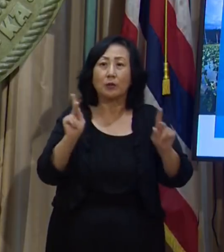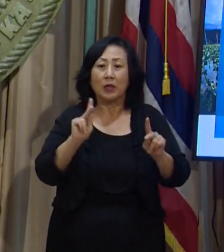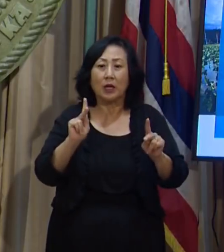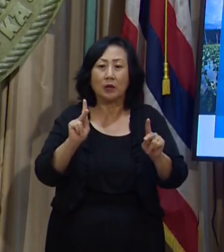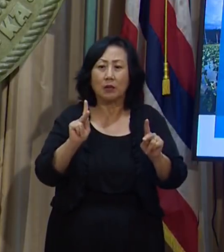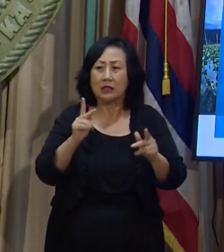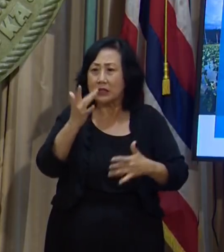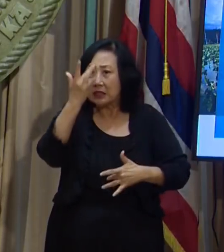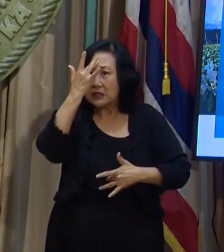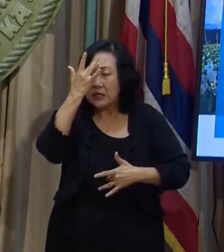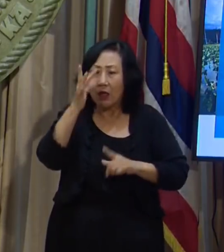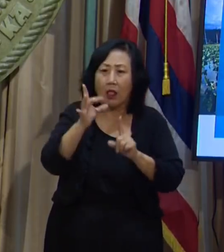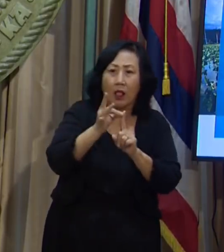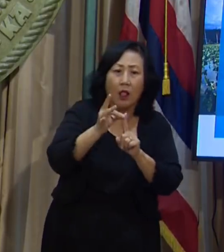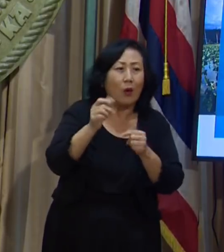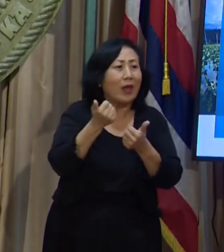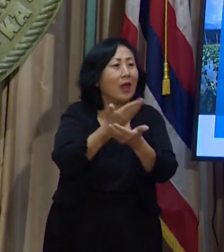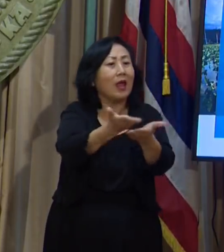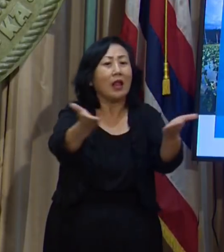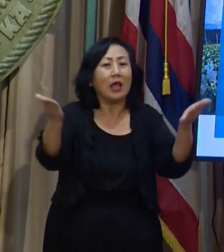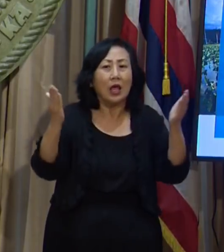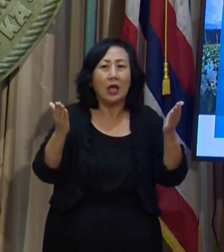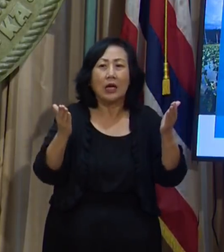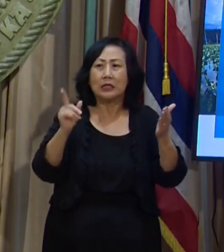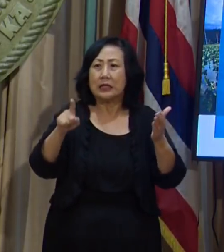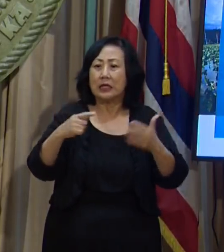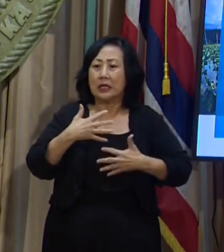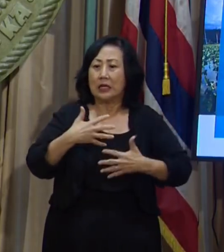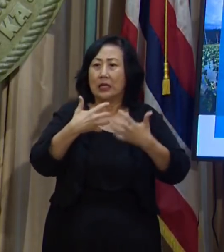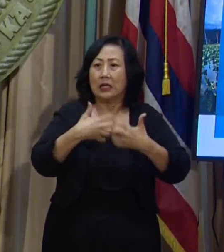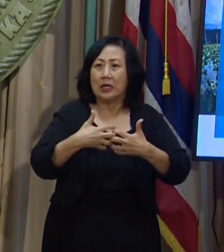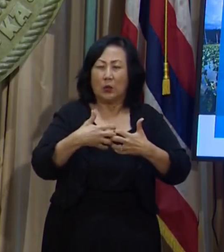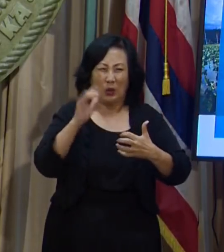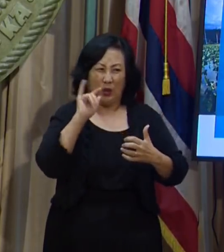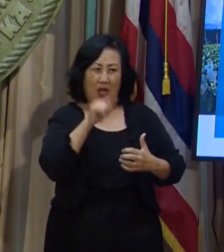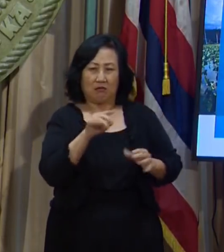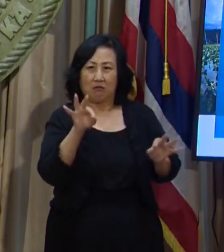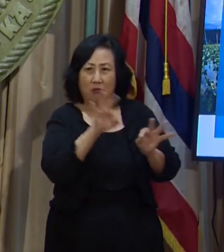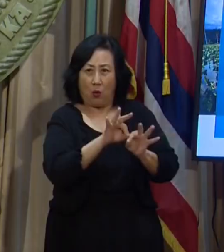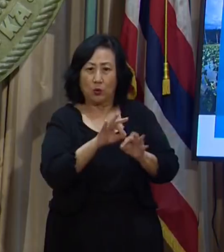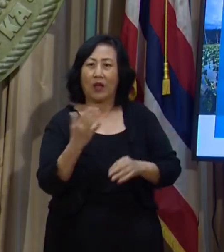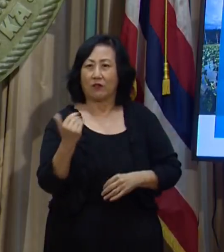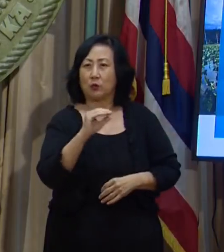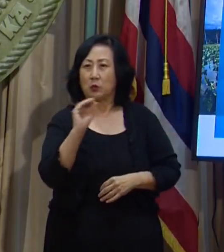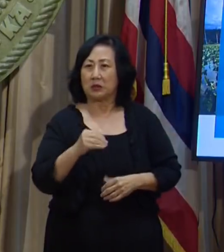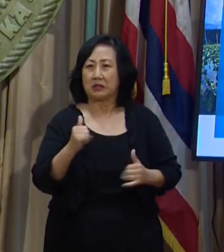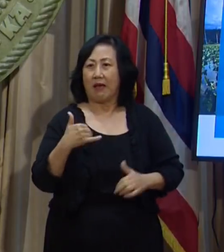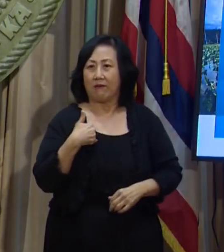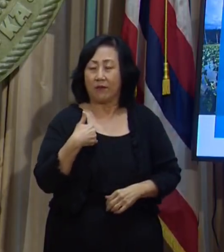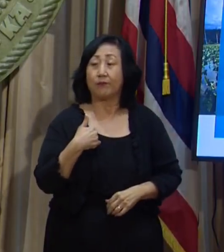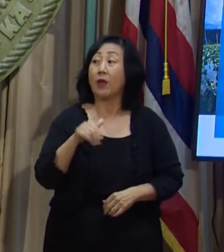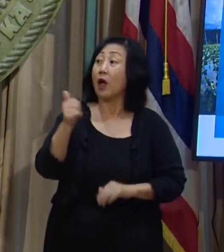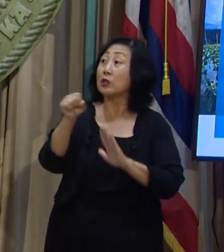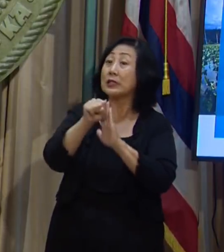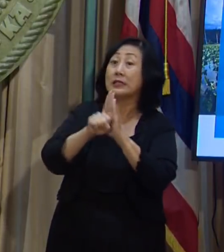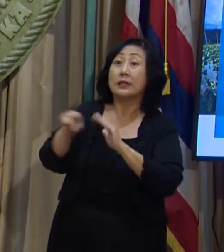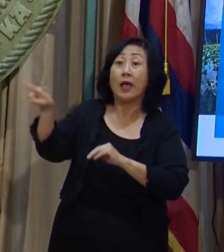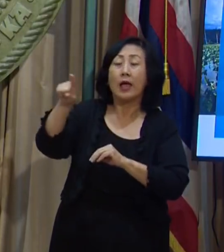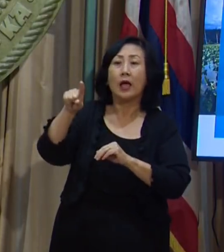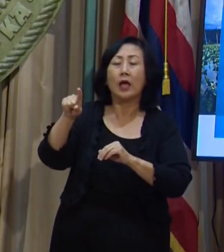THAT IS IMPORTANT, BECAUSE THAT IS A LIFE-SUSTAINING SUPPORT THAT WE WOULD OFTEN NEED IF ONE OF OUR FAMILY BECAME SICK OR